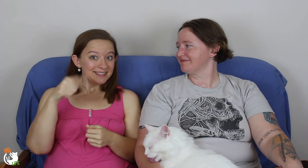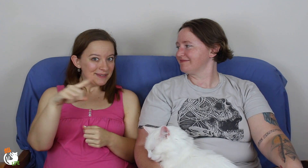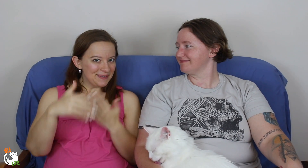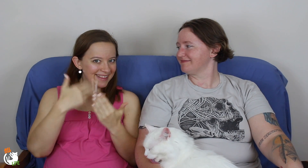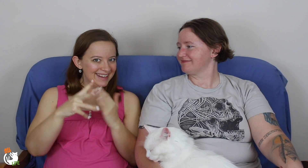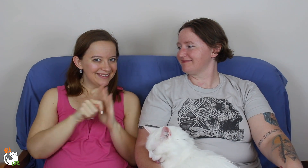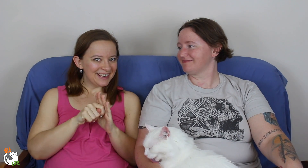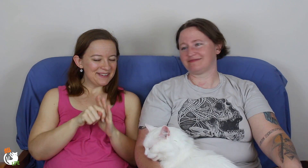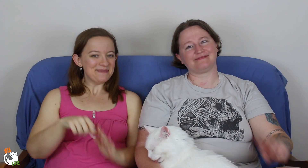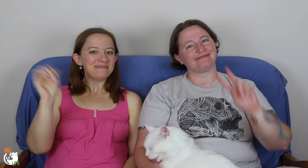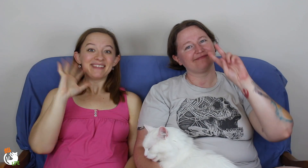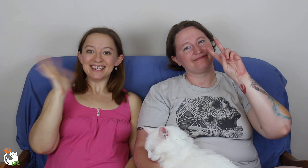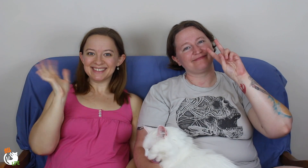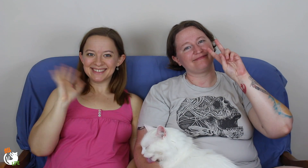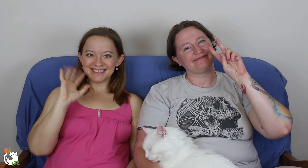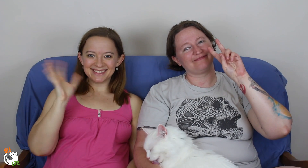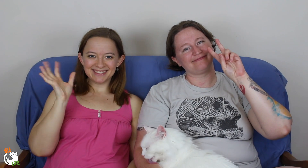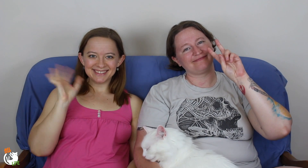See you in the next video. Bye!